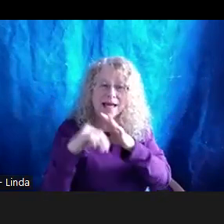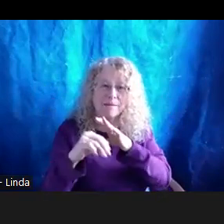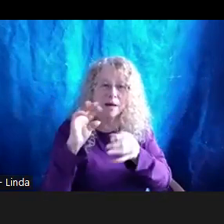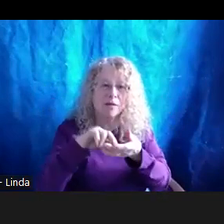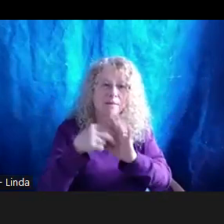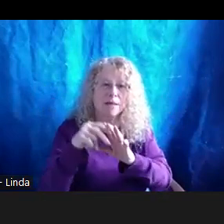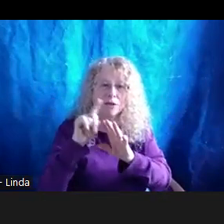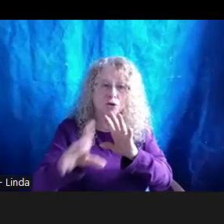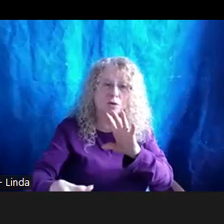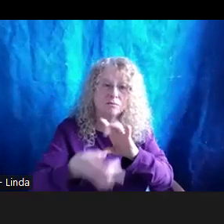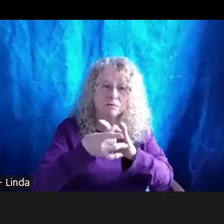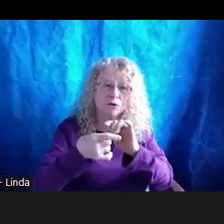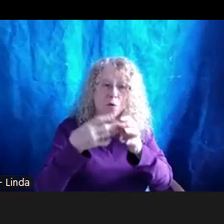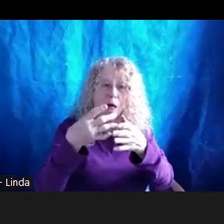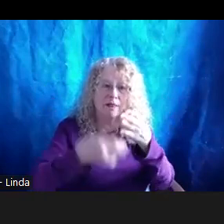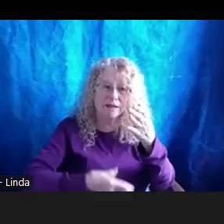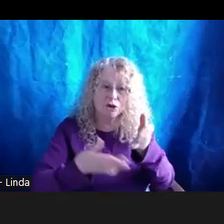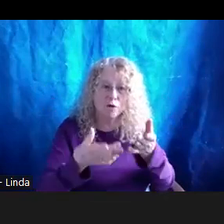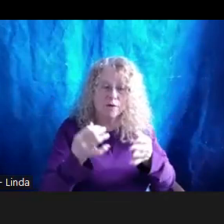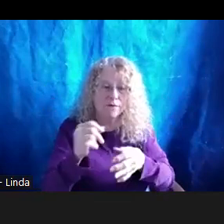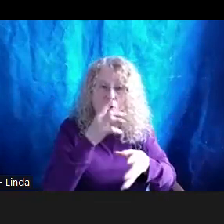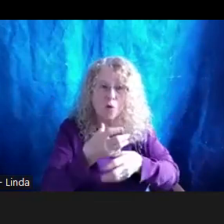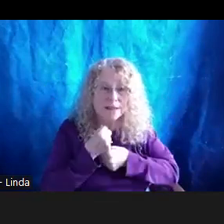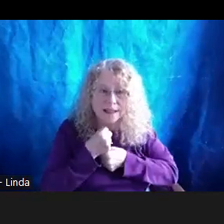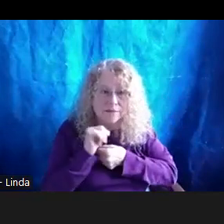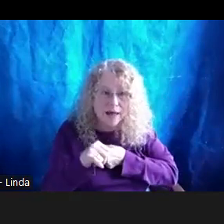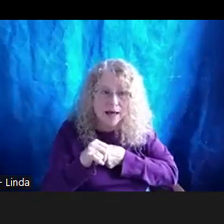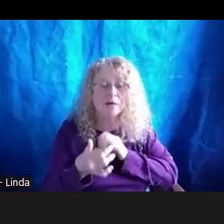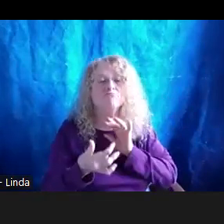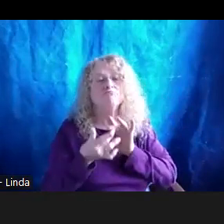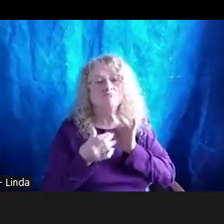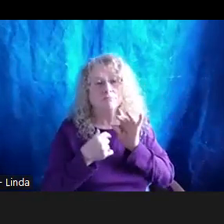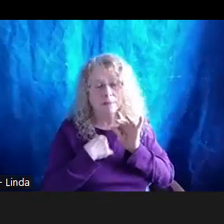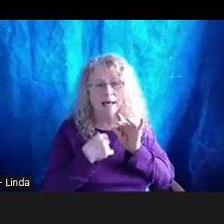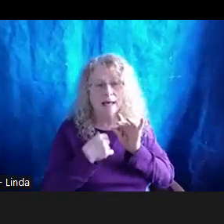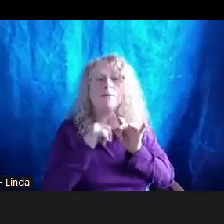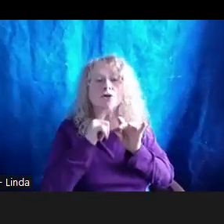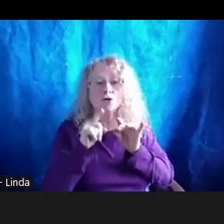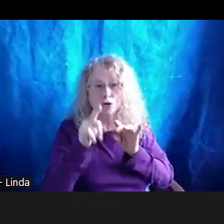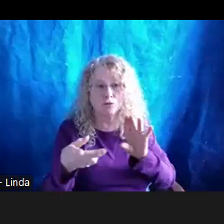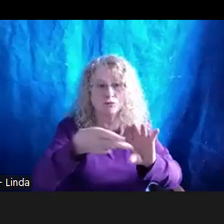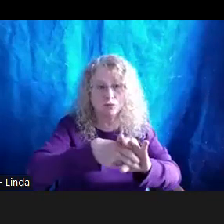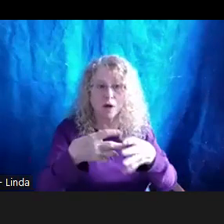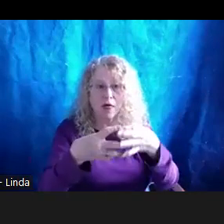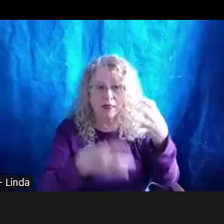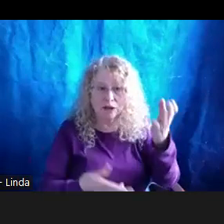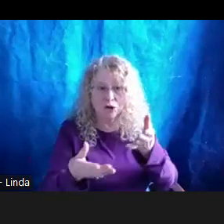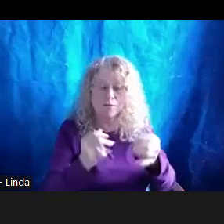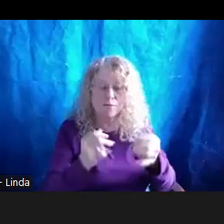IF YOU DON'T RECEIVE IT, FEEL FREE TO REACH OUT TO ME, BUT EVERYBODY IN THIS MEETING SHOULD BE INCLUDED.